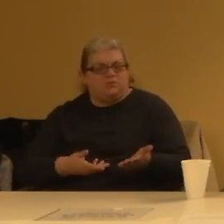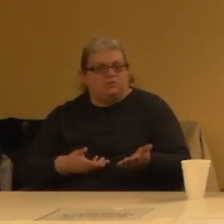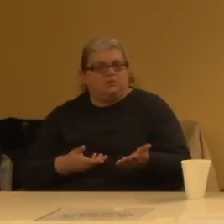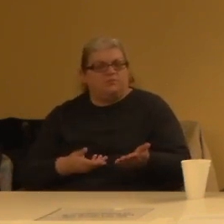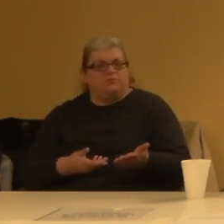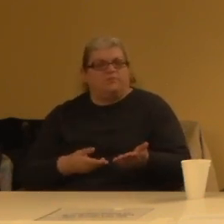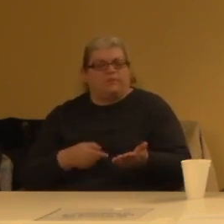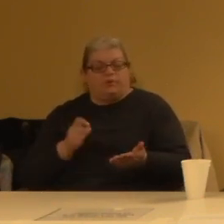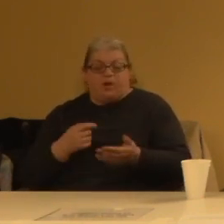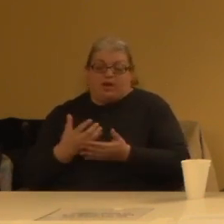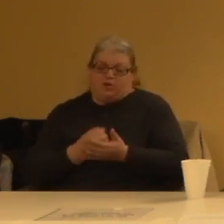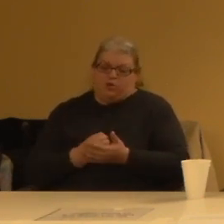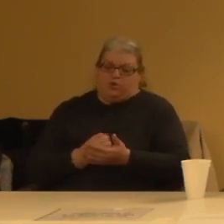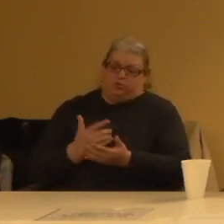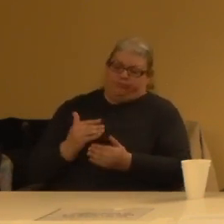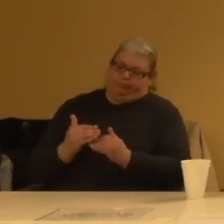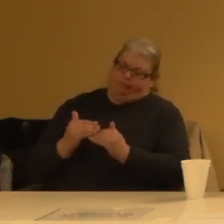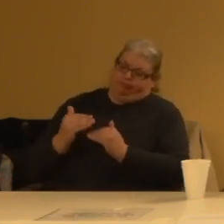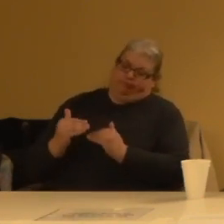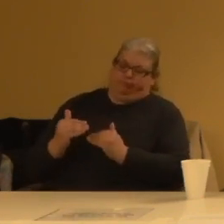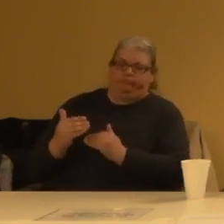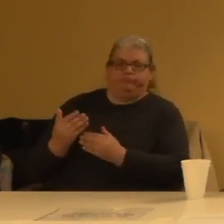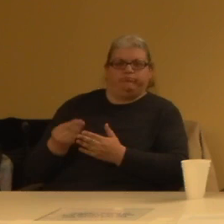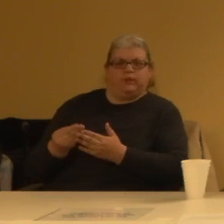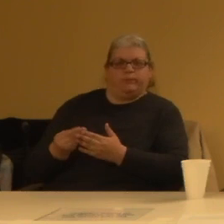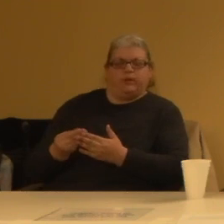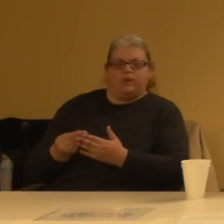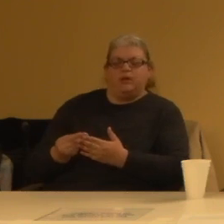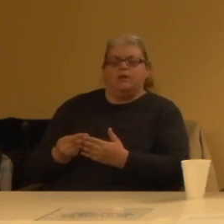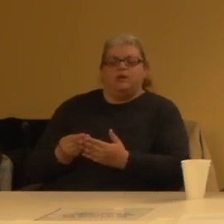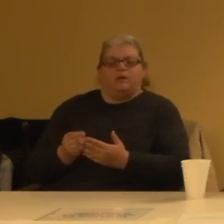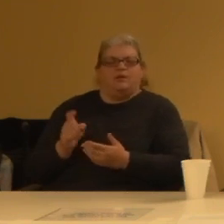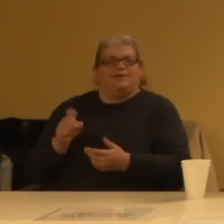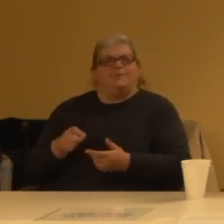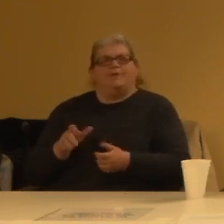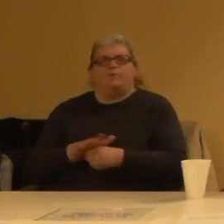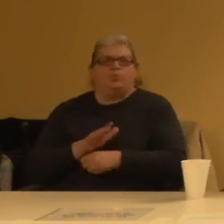it had to be full-time or it had to be three-fourths time,